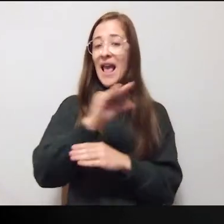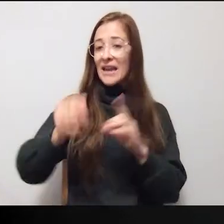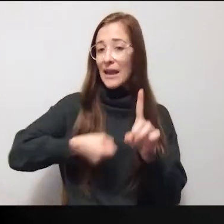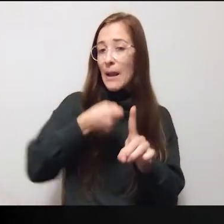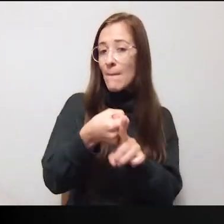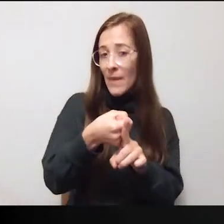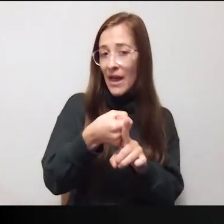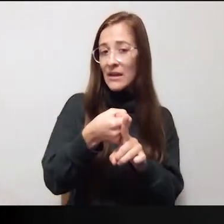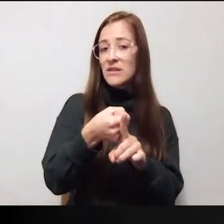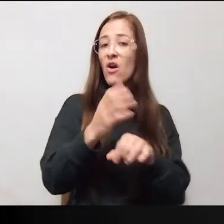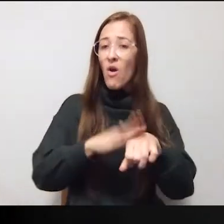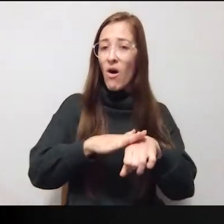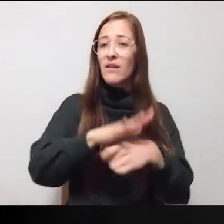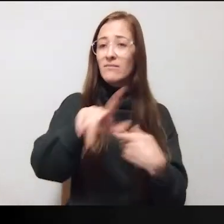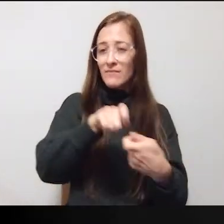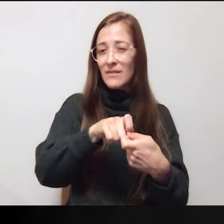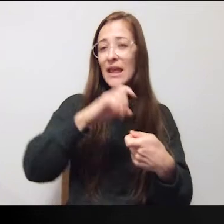that it had on the aging and disability communities.